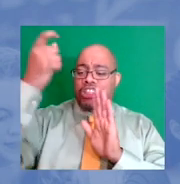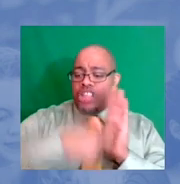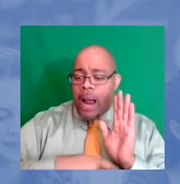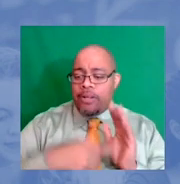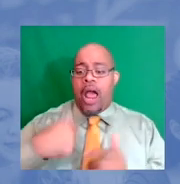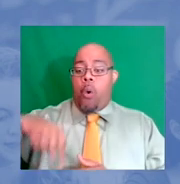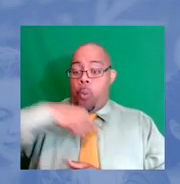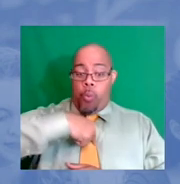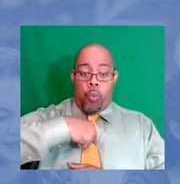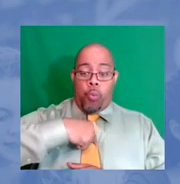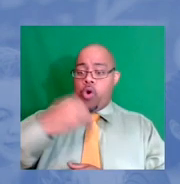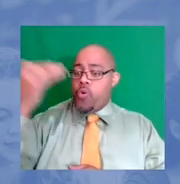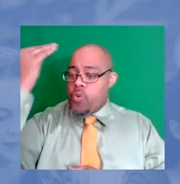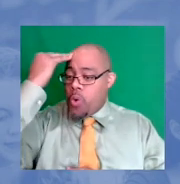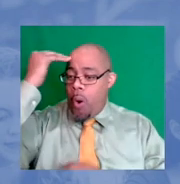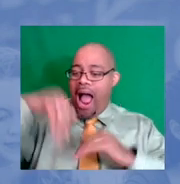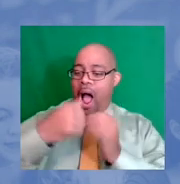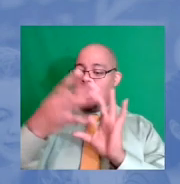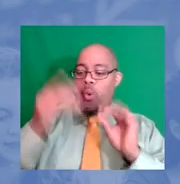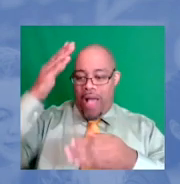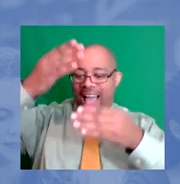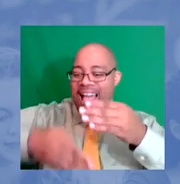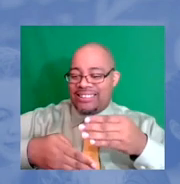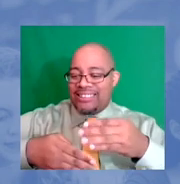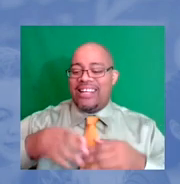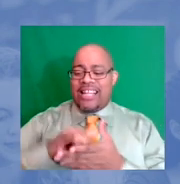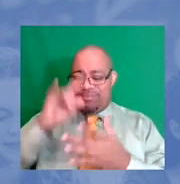HOW THE STORY WILL END AND IT'S UP TO US TO WRITE THE ENDING THAT WE KNOW OUR CHILDREN